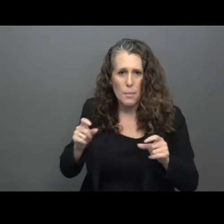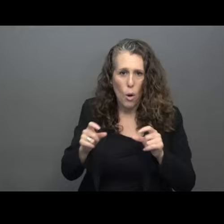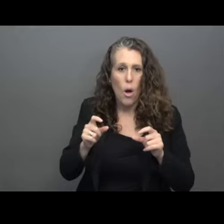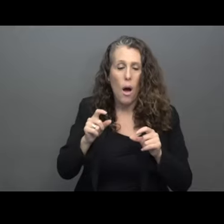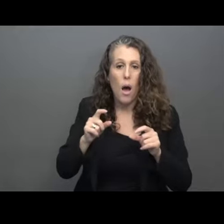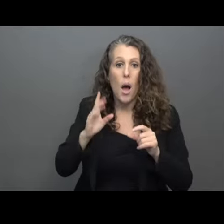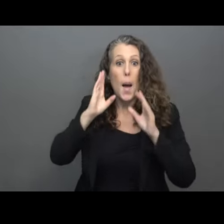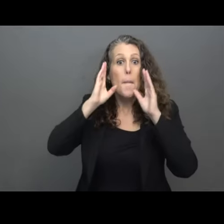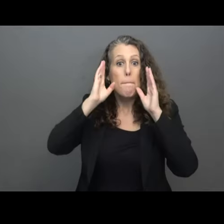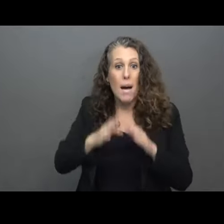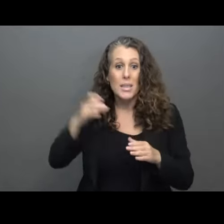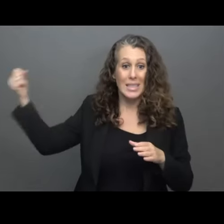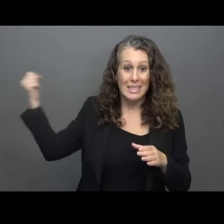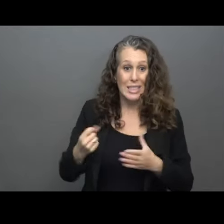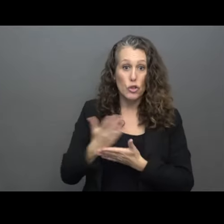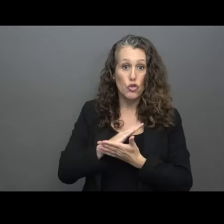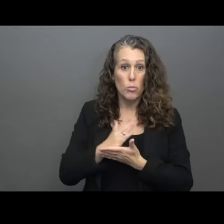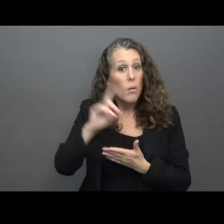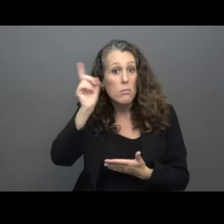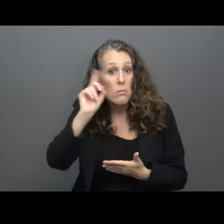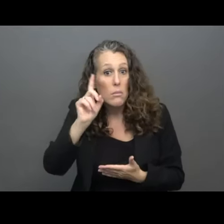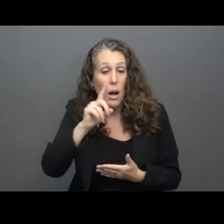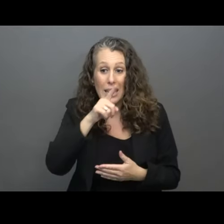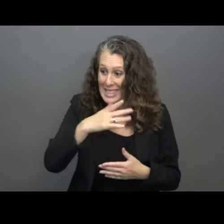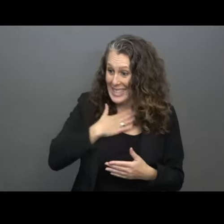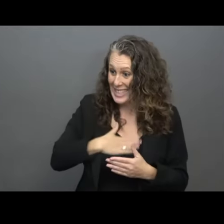only when it's needed when it gets required for purposes of interpretation.